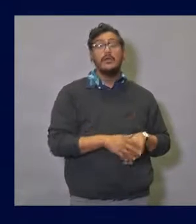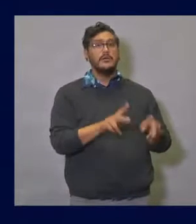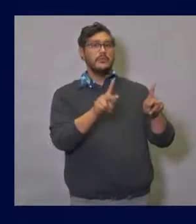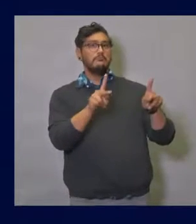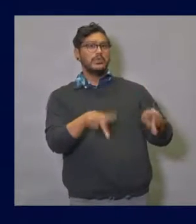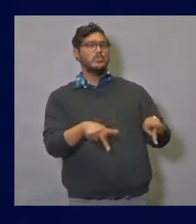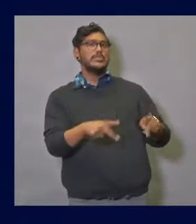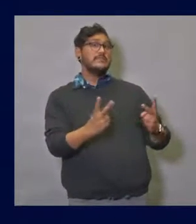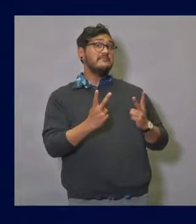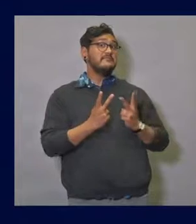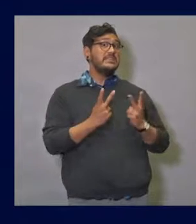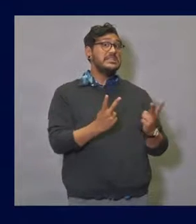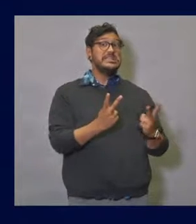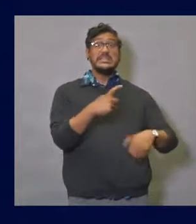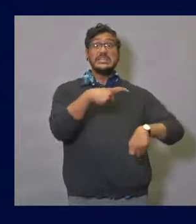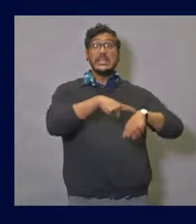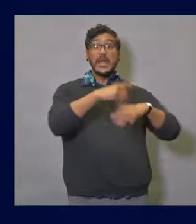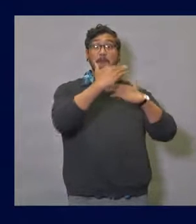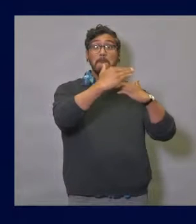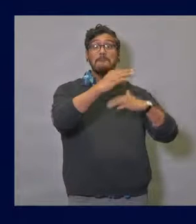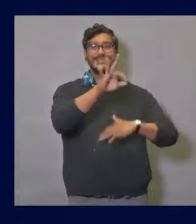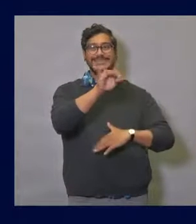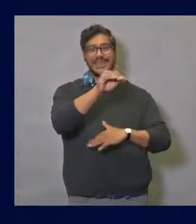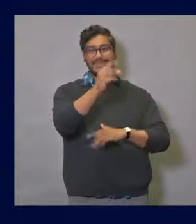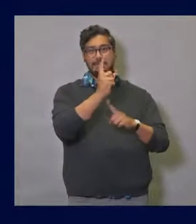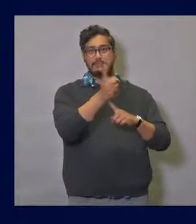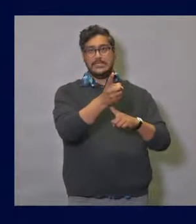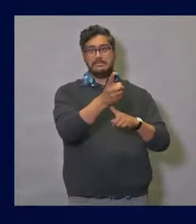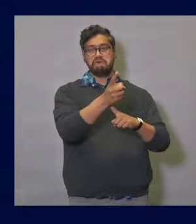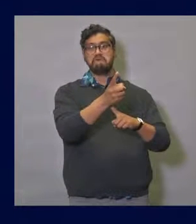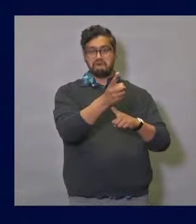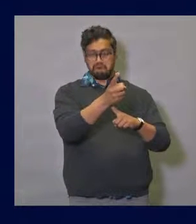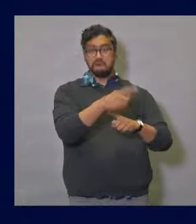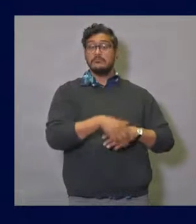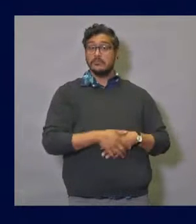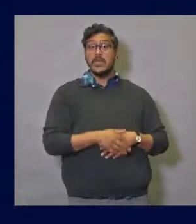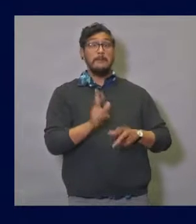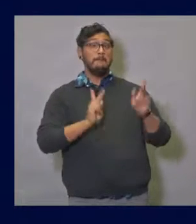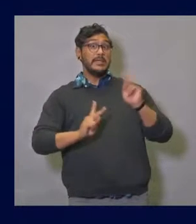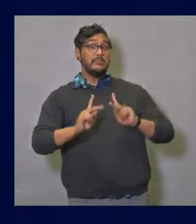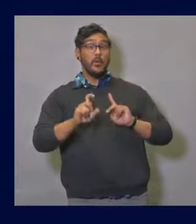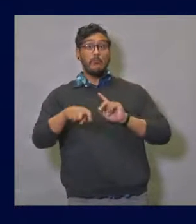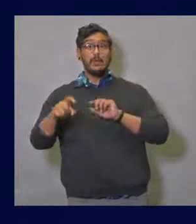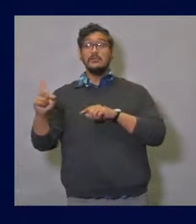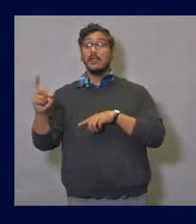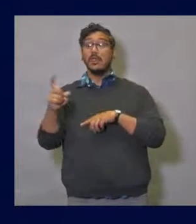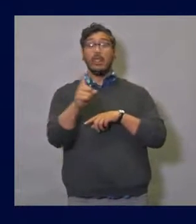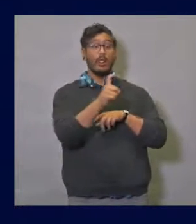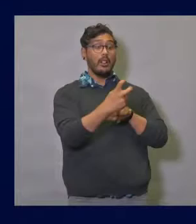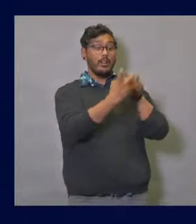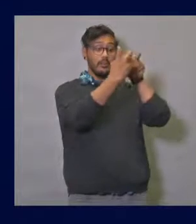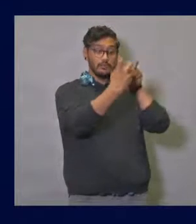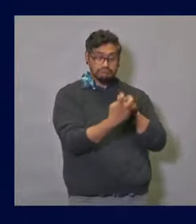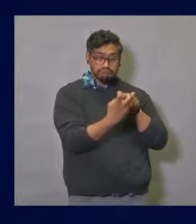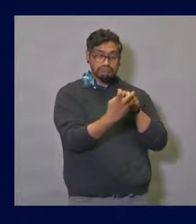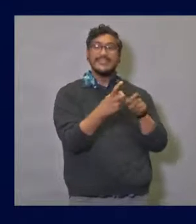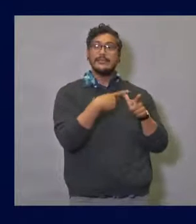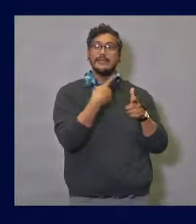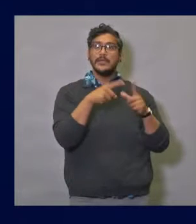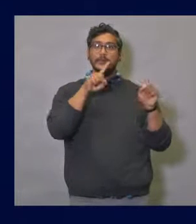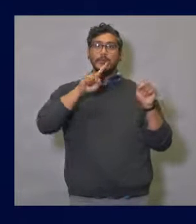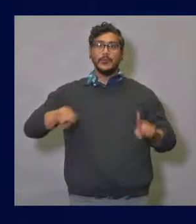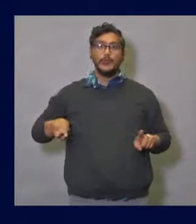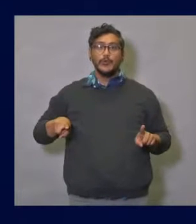SOLAMENTE PUEDEN ABRIR AL AIRE